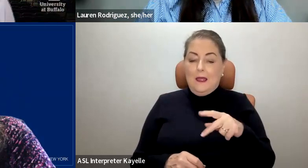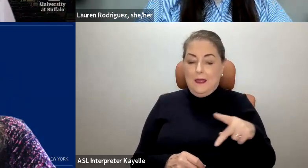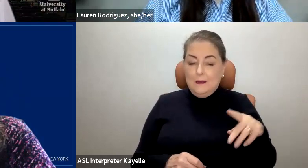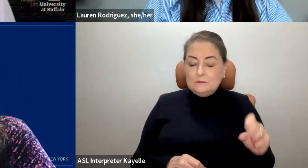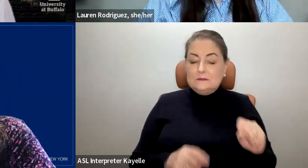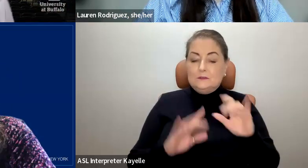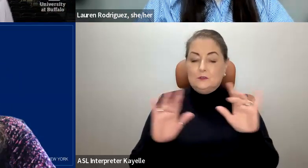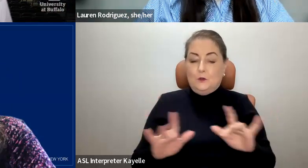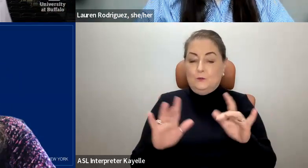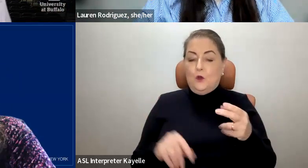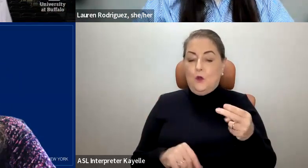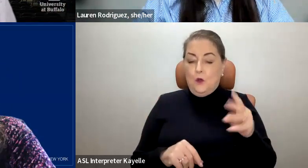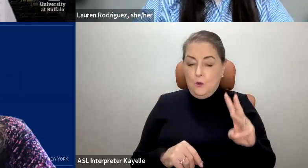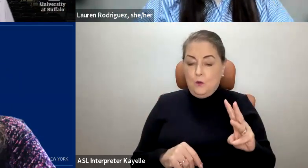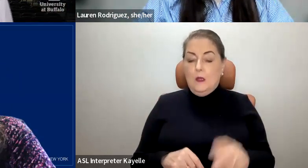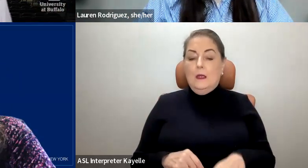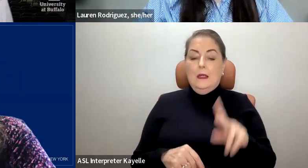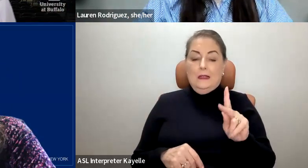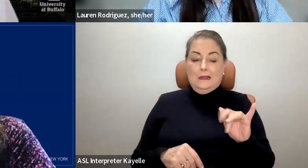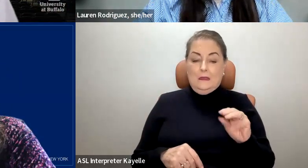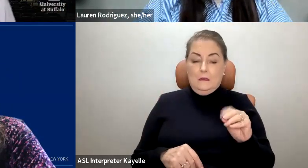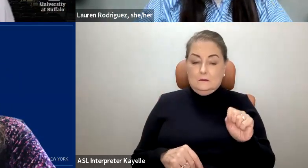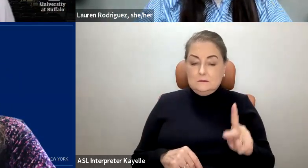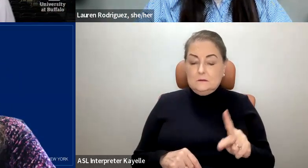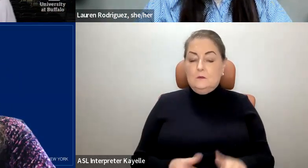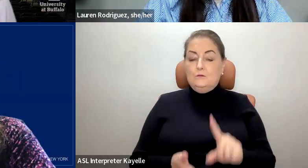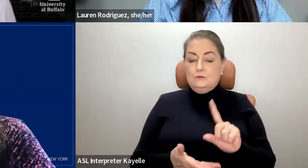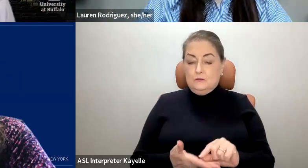hardware, we're talking kiosk, printers, on and on. It goes